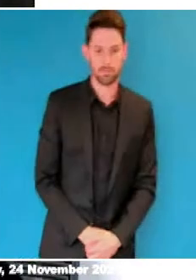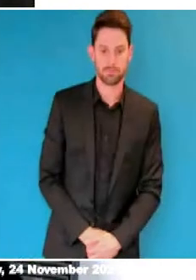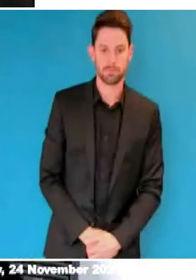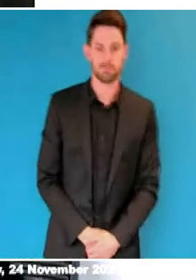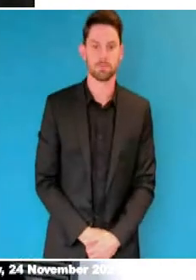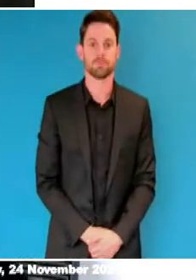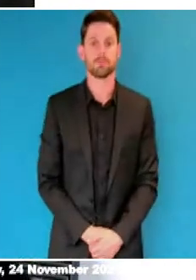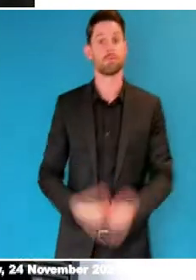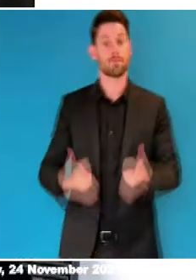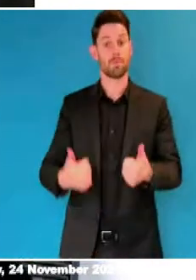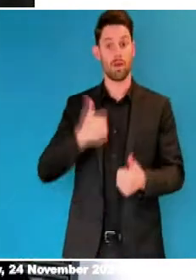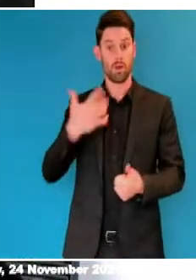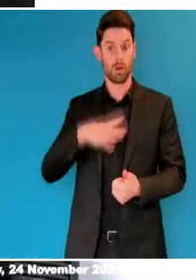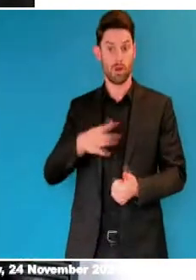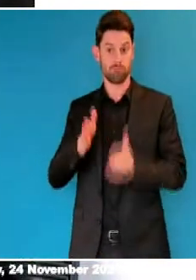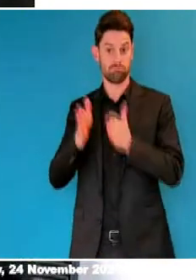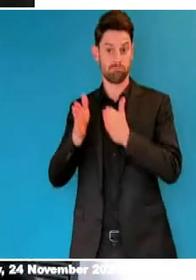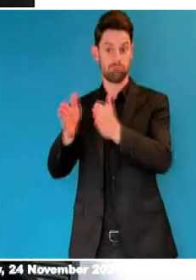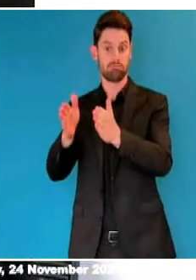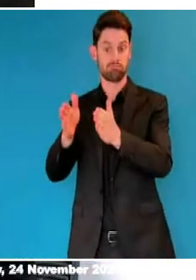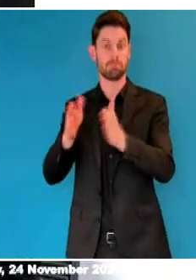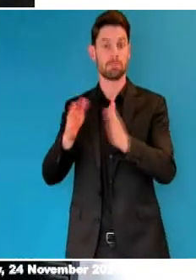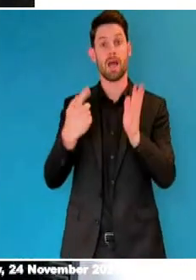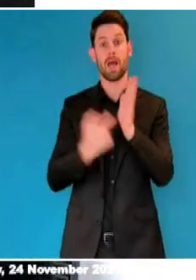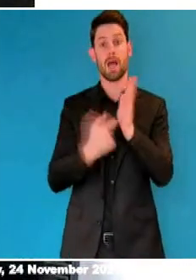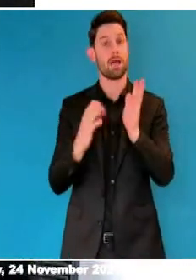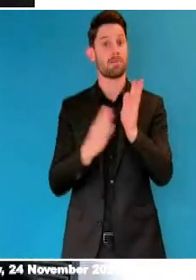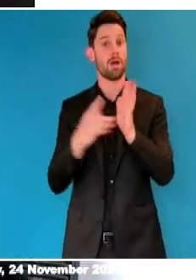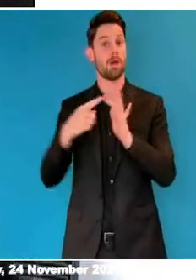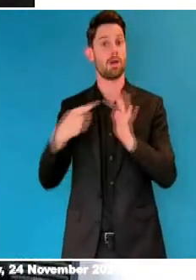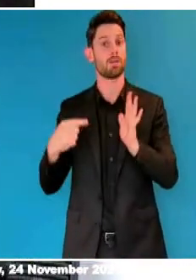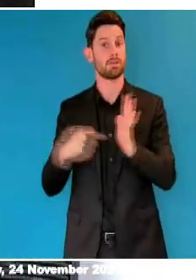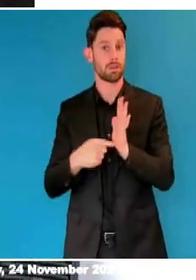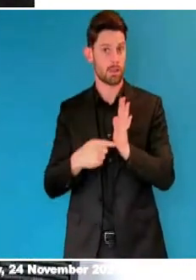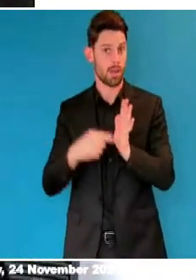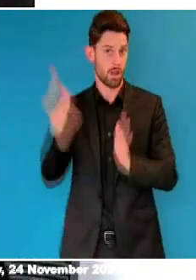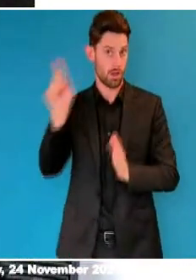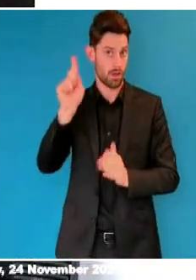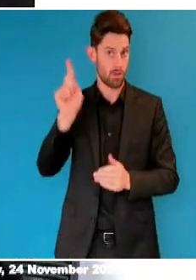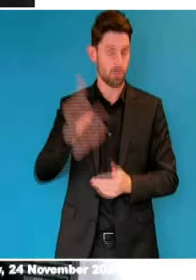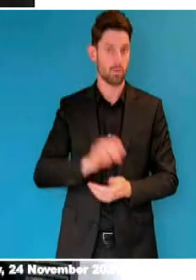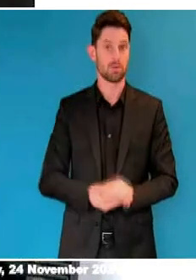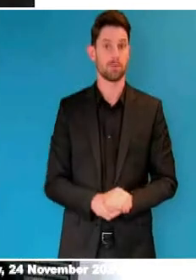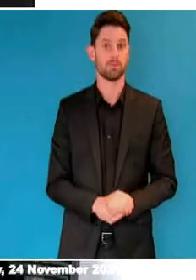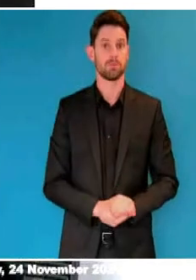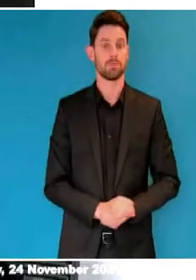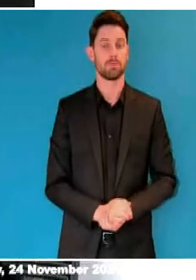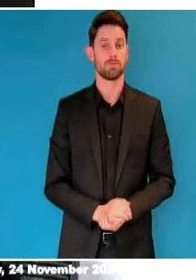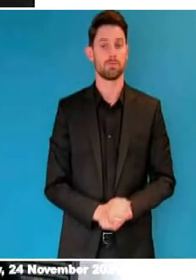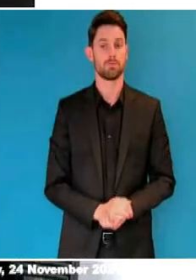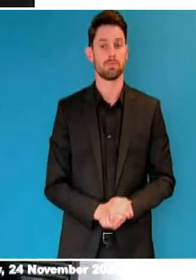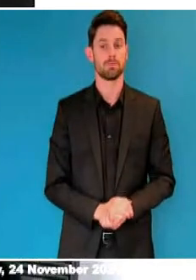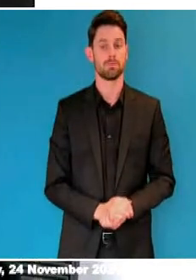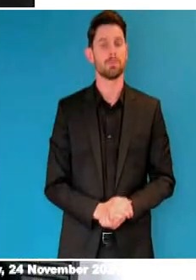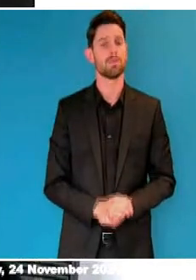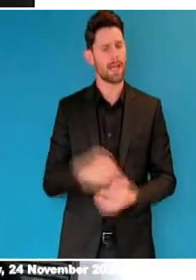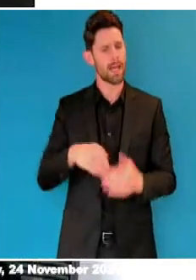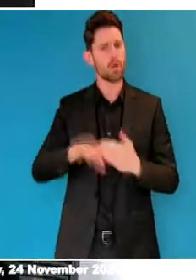Ms Marshall, turning to you and to RMIT, you say in your statement that